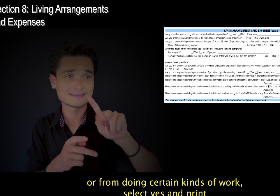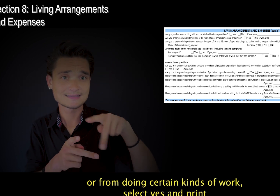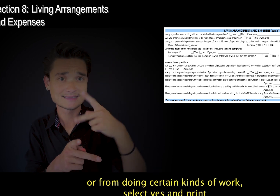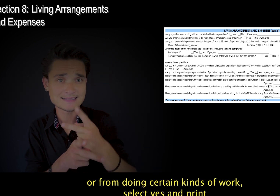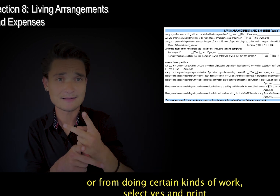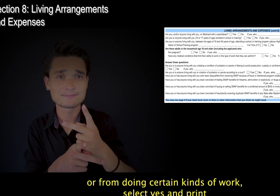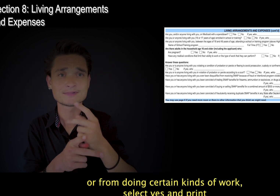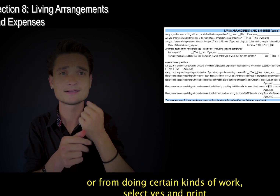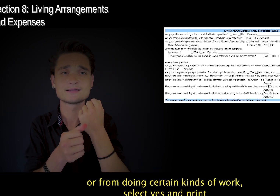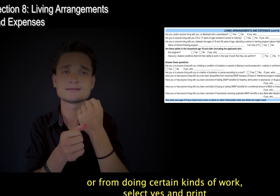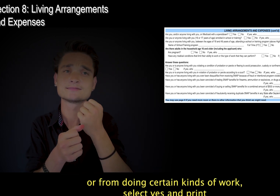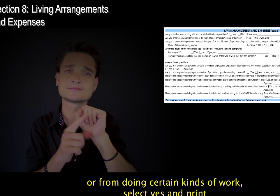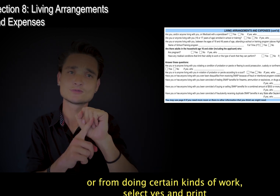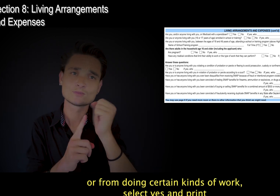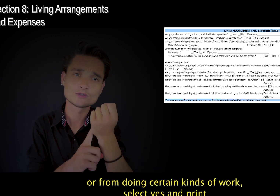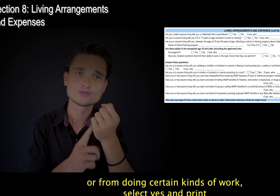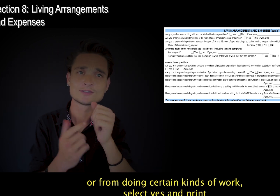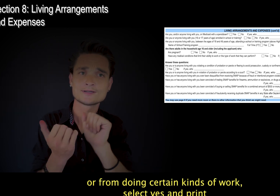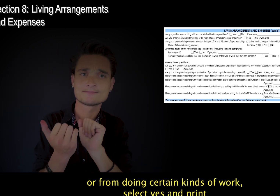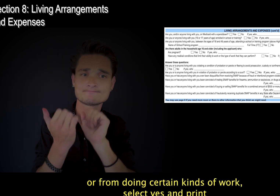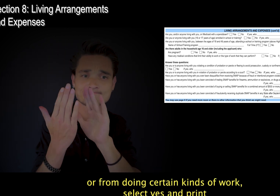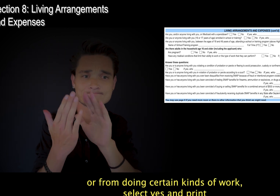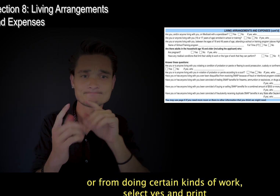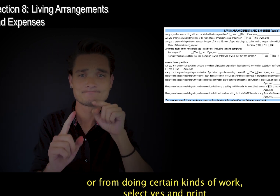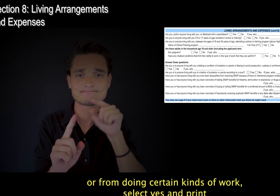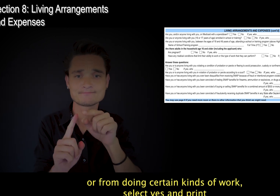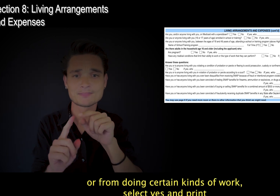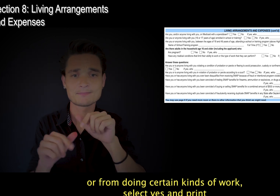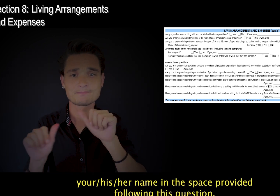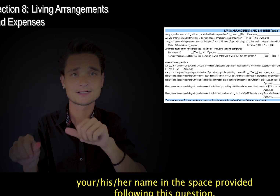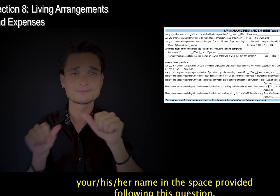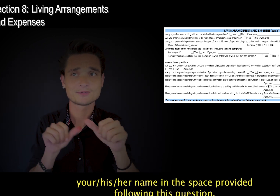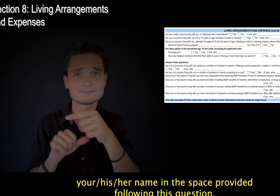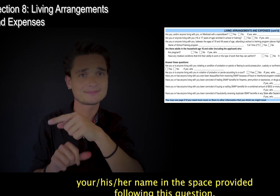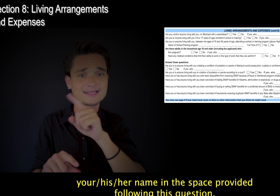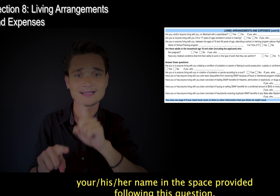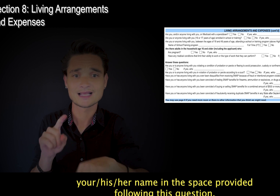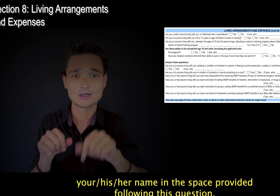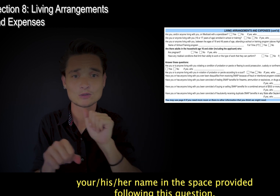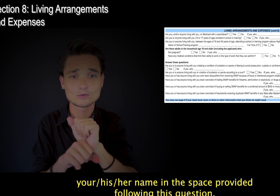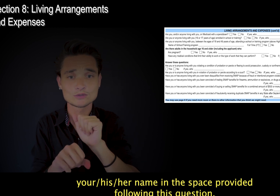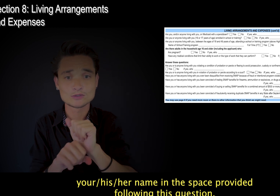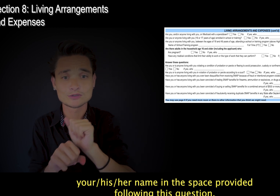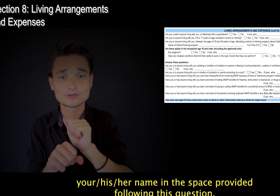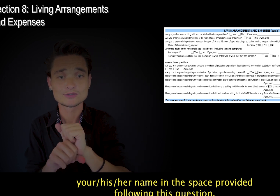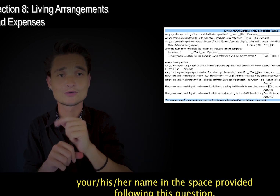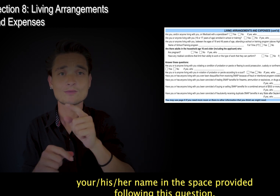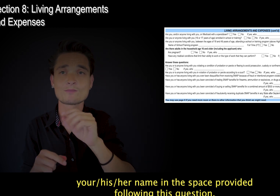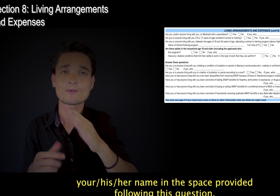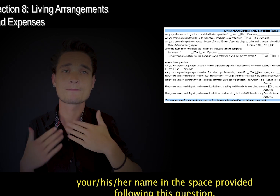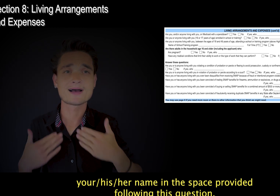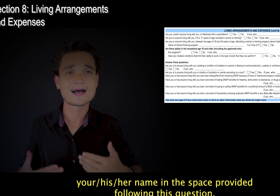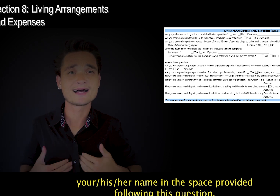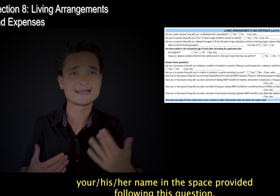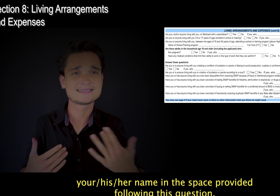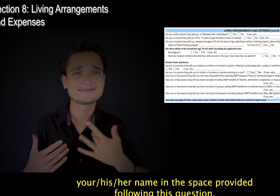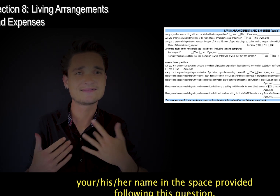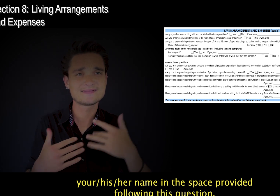or from doing certain kinds of work, select yes and print your/his/her name in the space provided following this question.